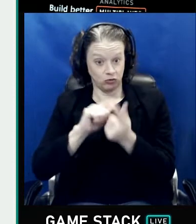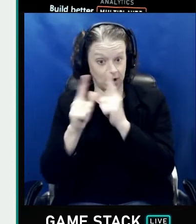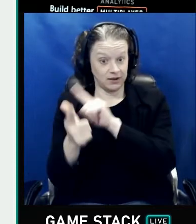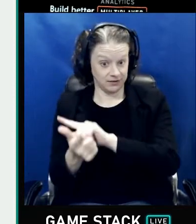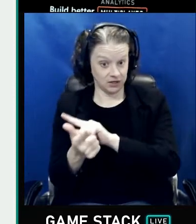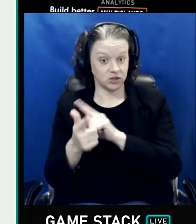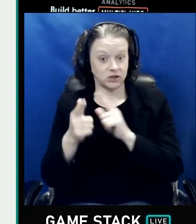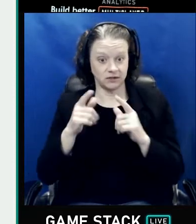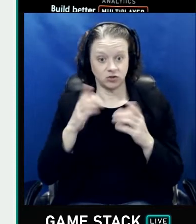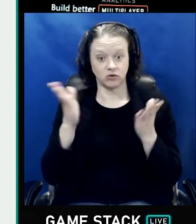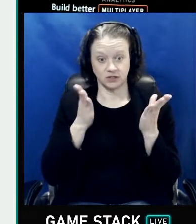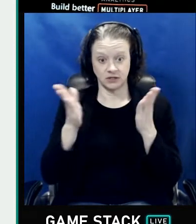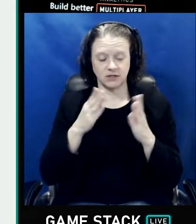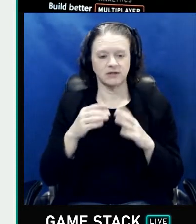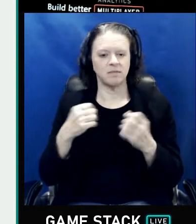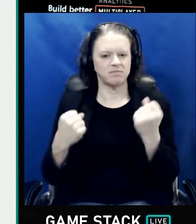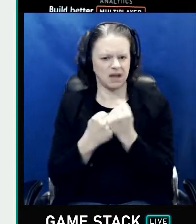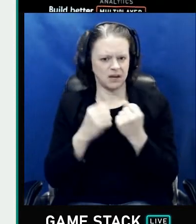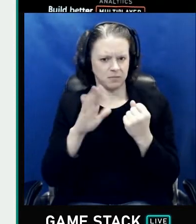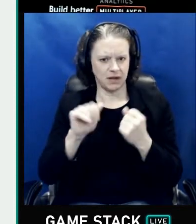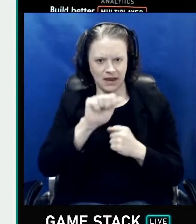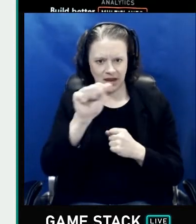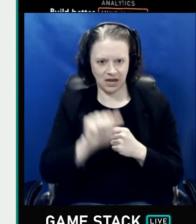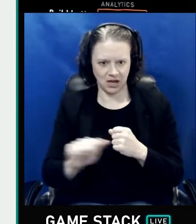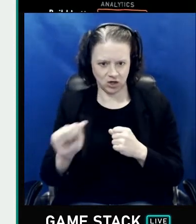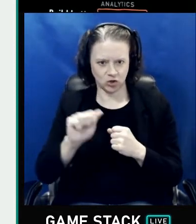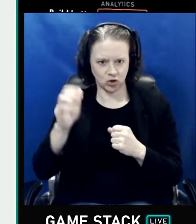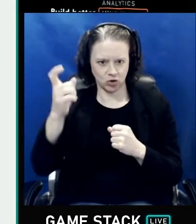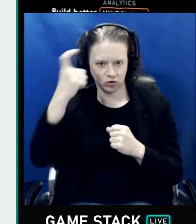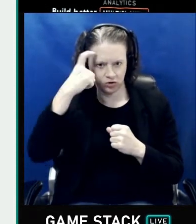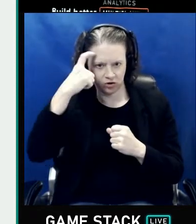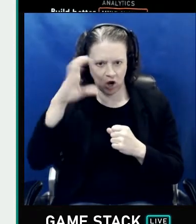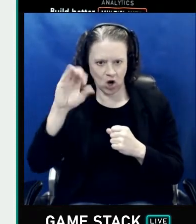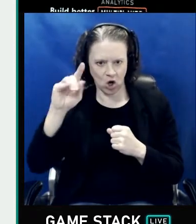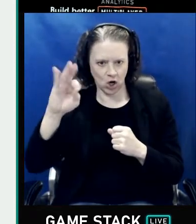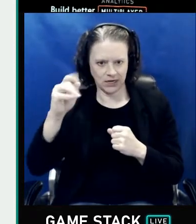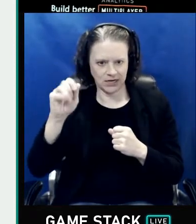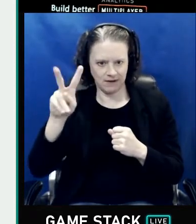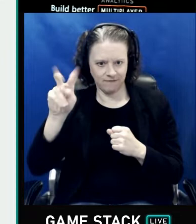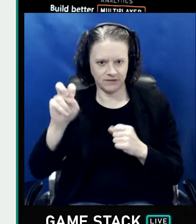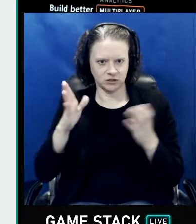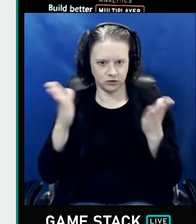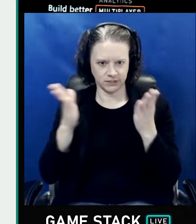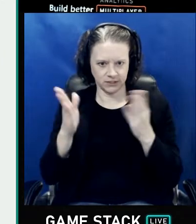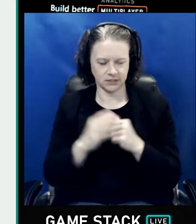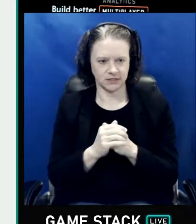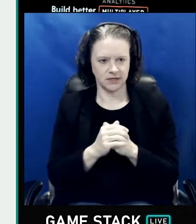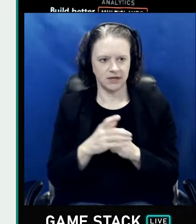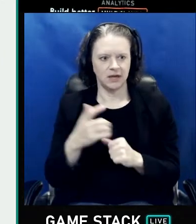So what is PlayFab Party typically used for? There's three scenarios I want to highlight in the next slides. At a higher level,